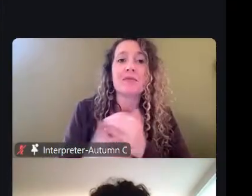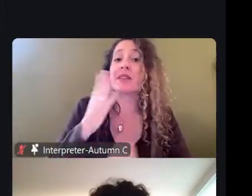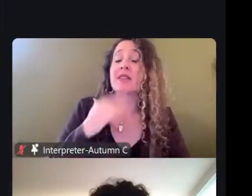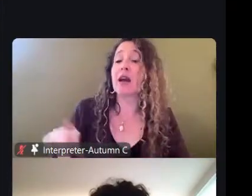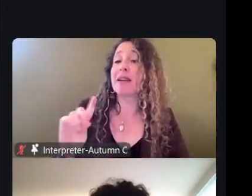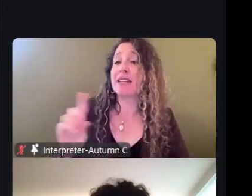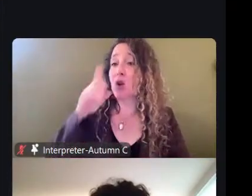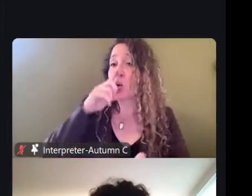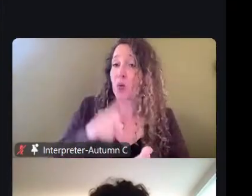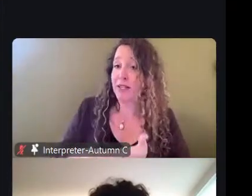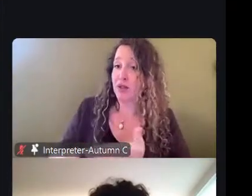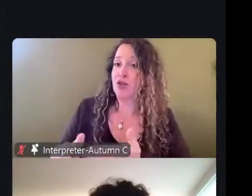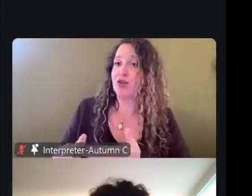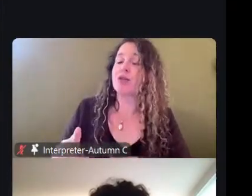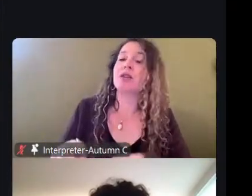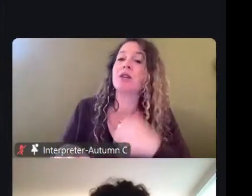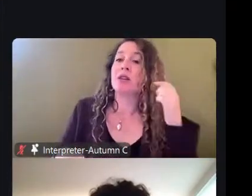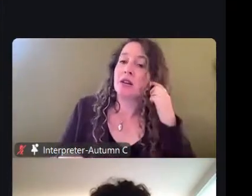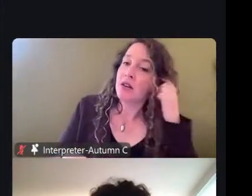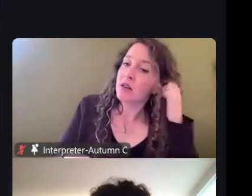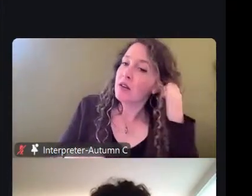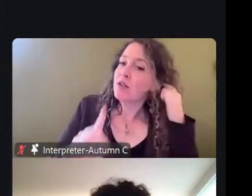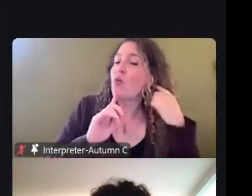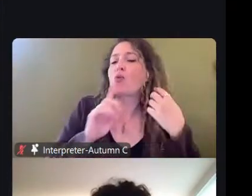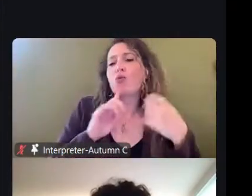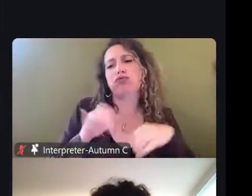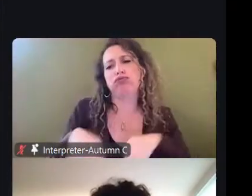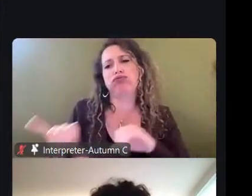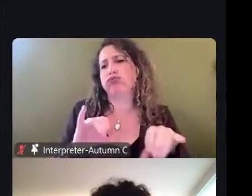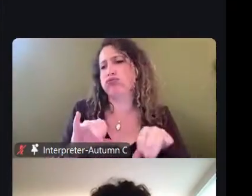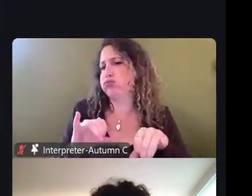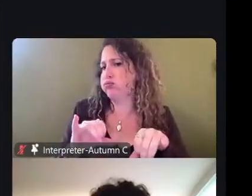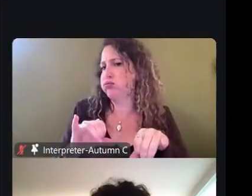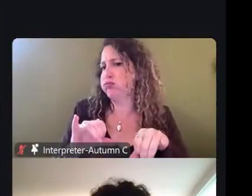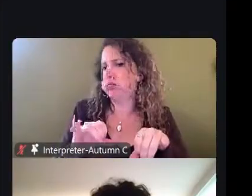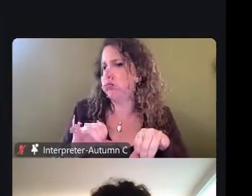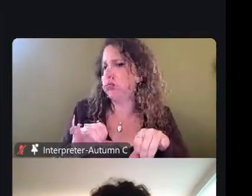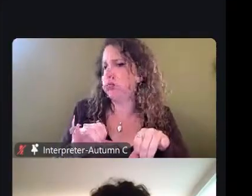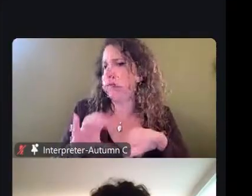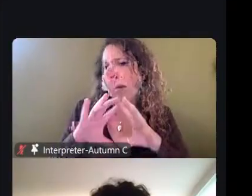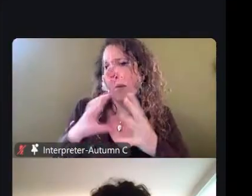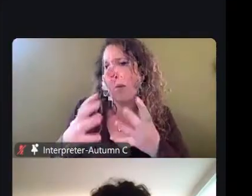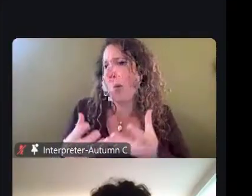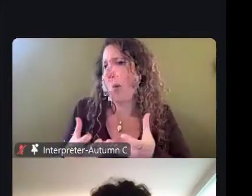diabetes is very, very common, not only globally, but also in the United States.